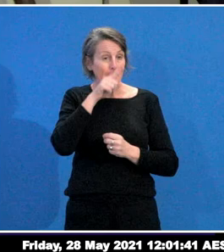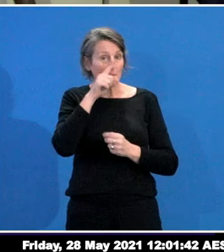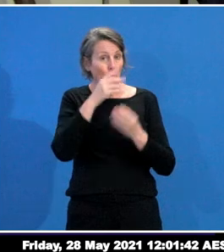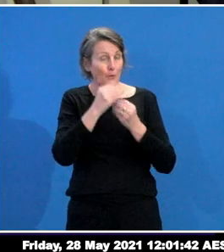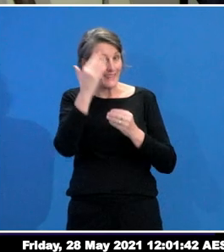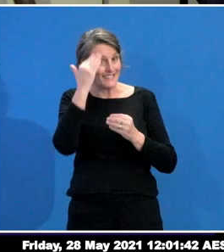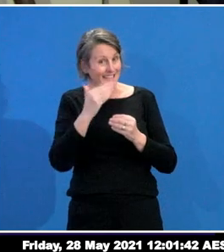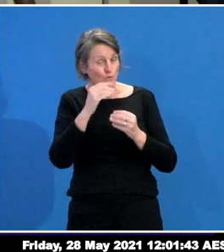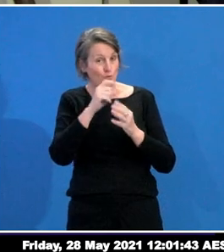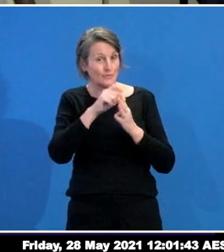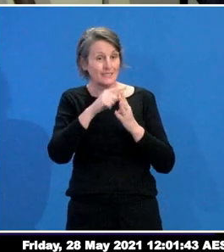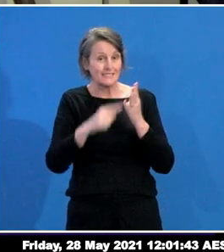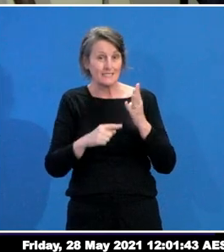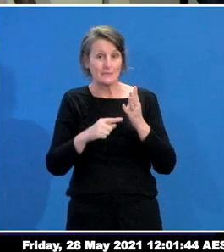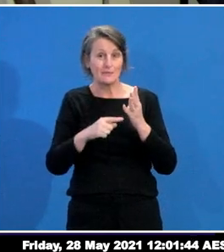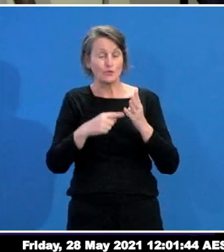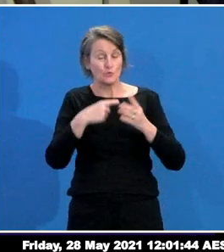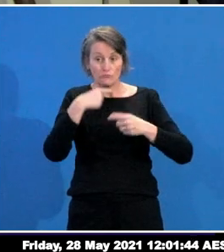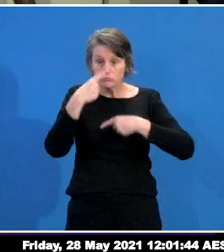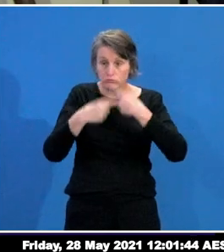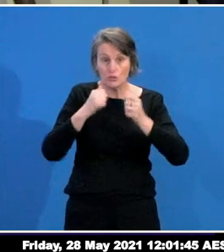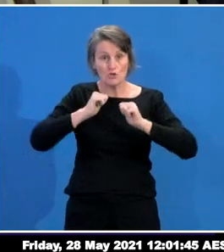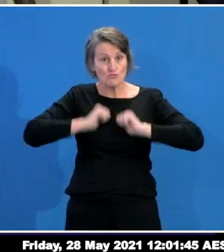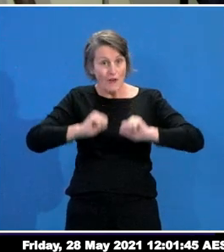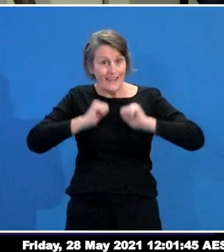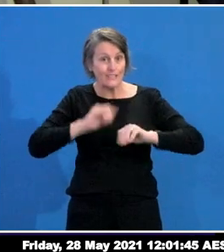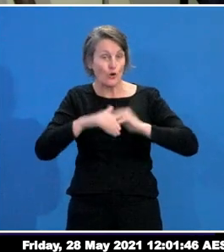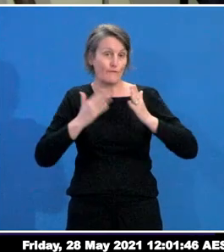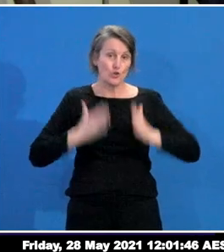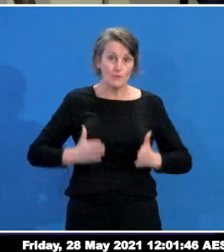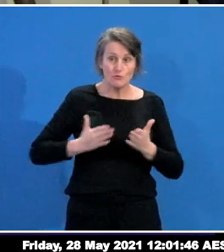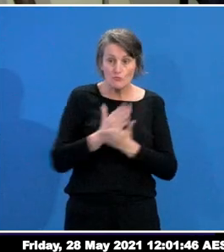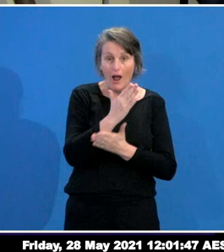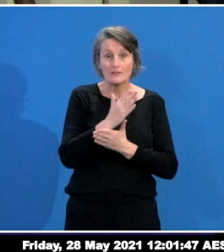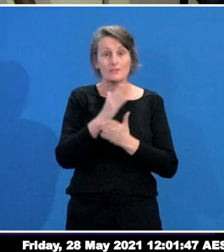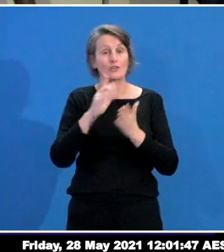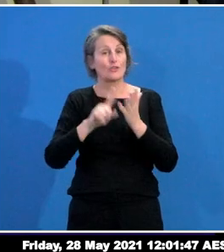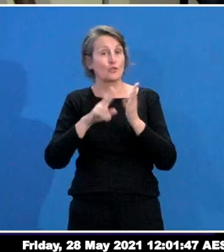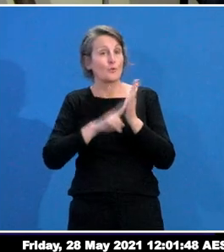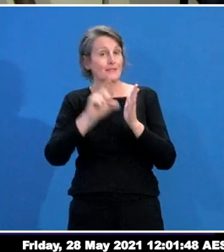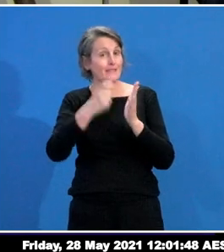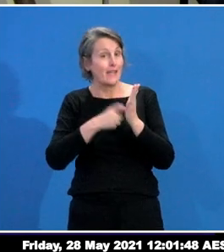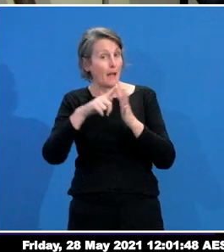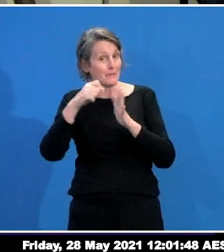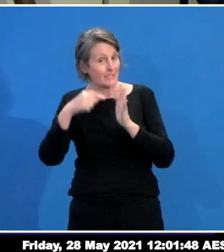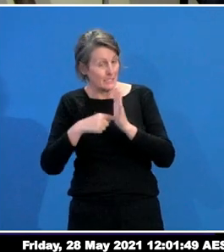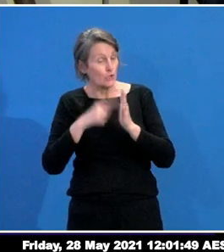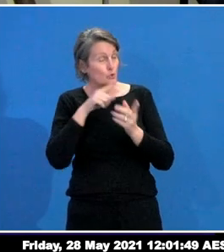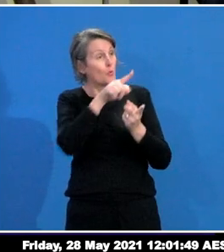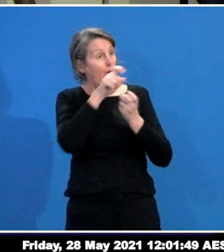and provide the training that you mentioned earlier on human rights and the Convention? Do you actively hire people with disabilities?